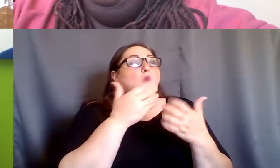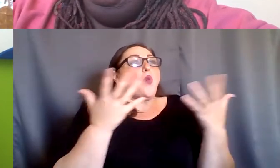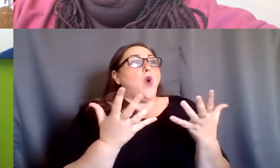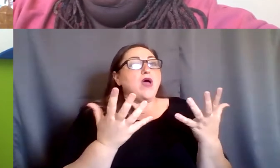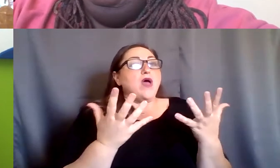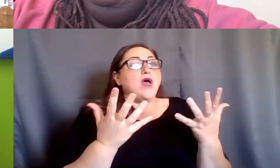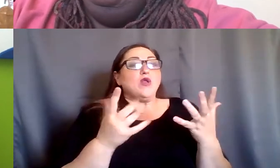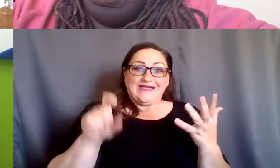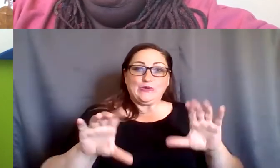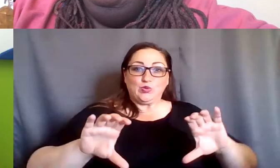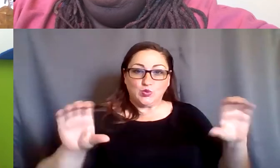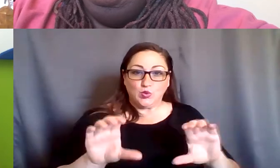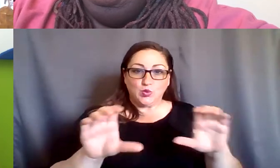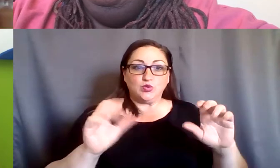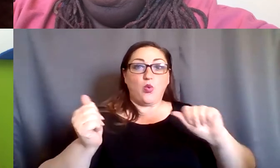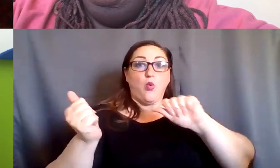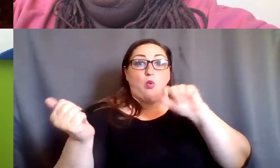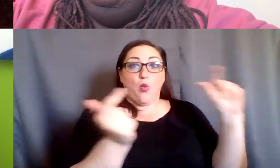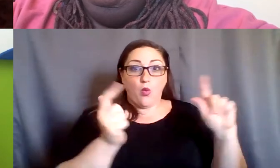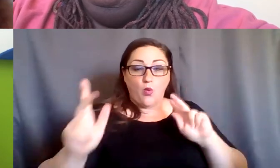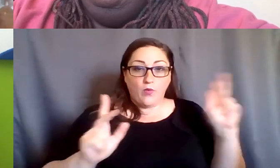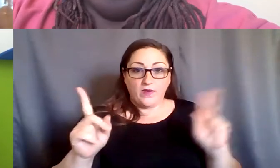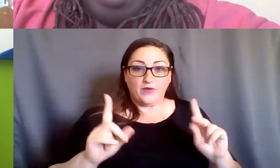I have an incredibly unsatisfying answer to this question.